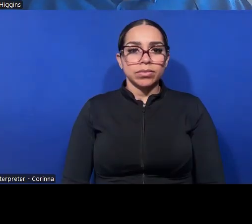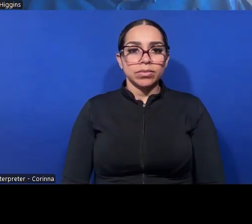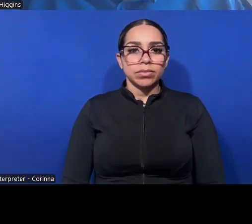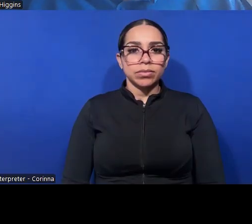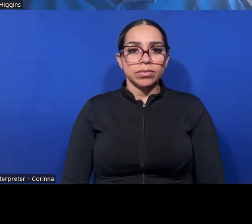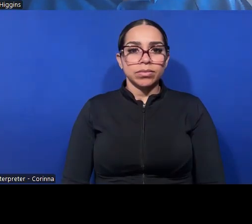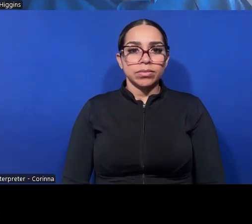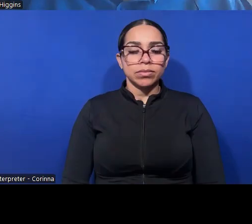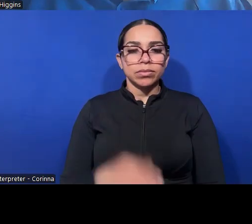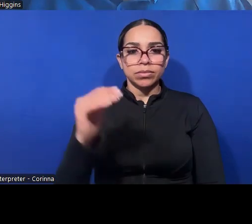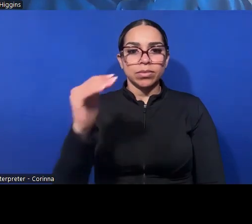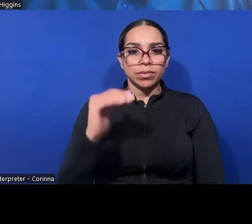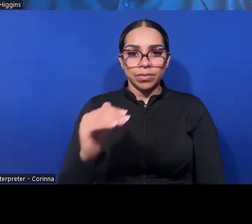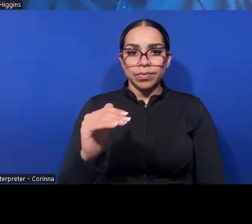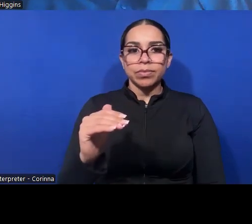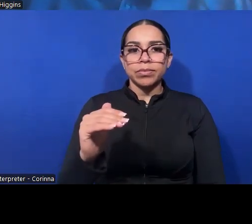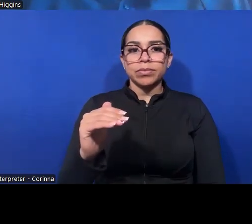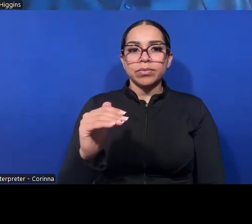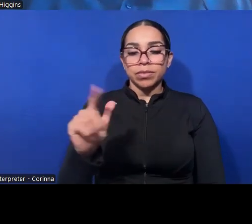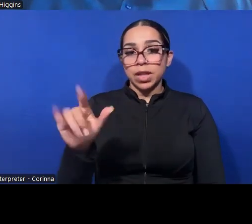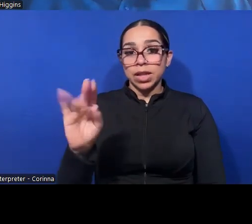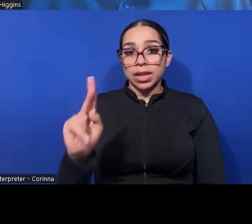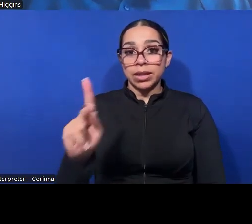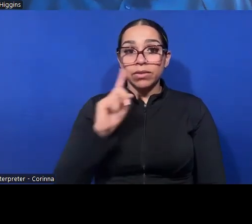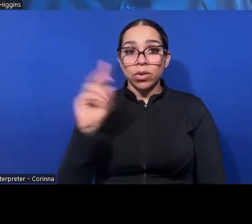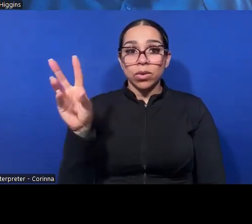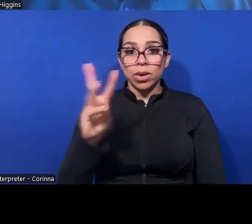And then there's another link to a website that gives you program eligibility,